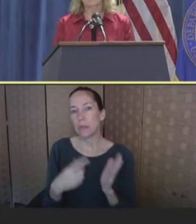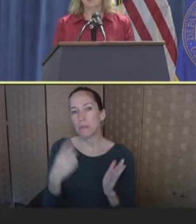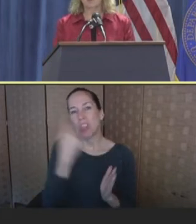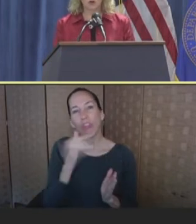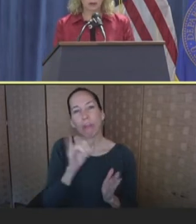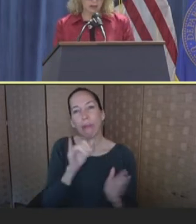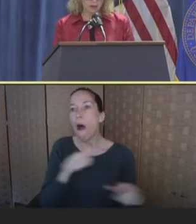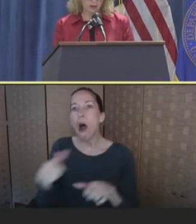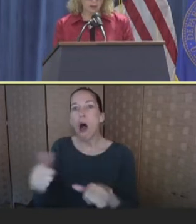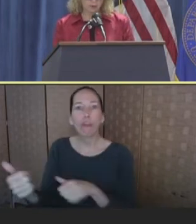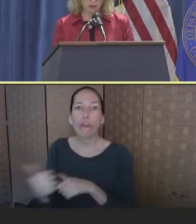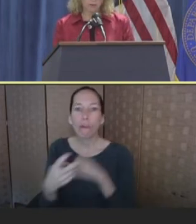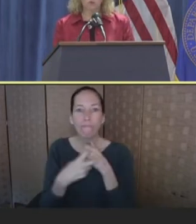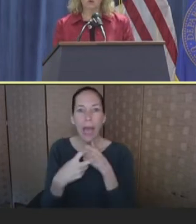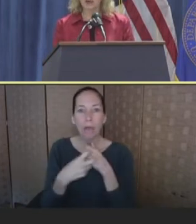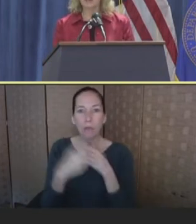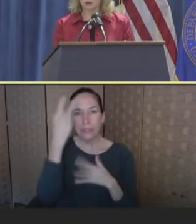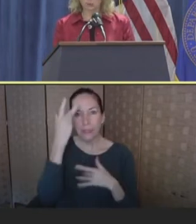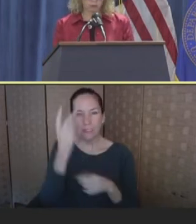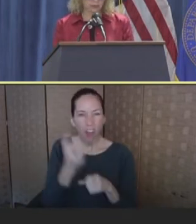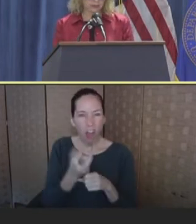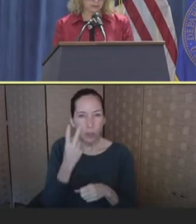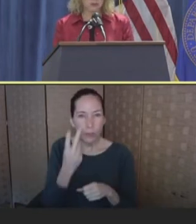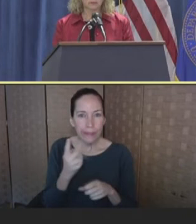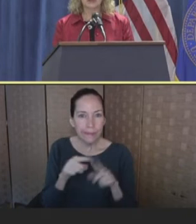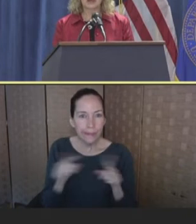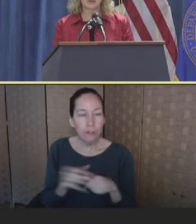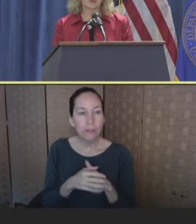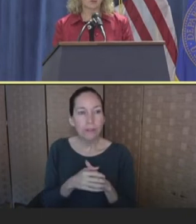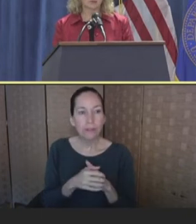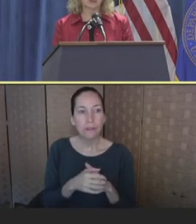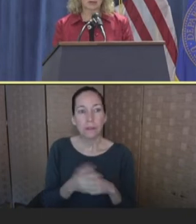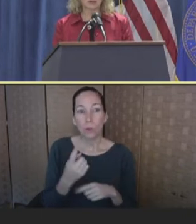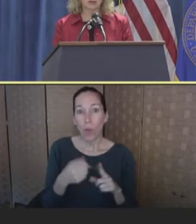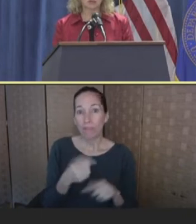That one out of four will have those flu-like symptoms, and about four percent meningitis,